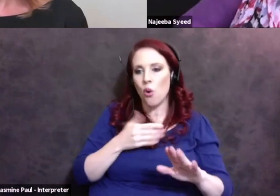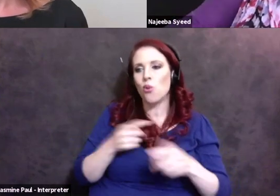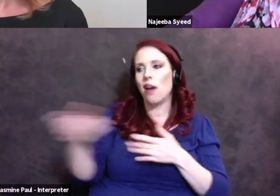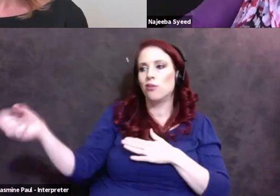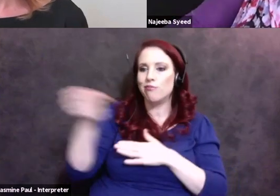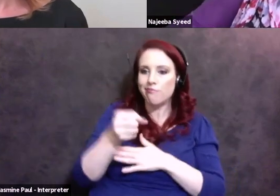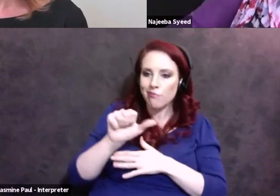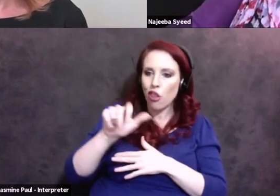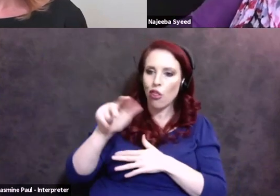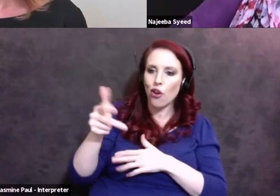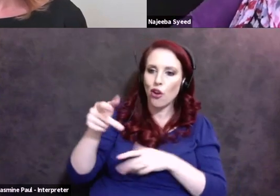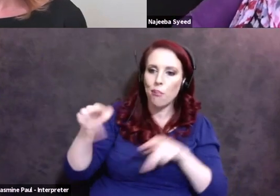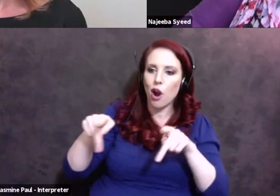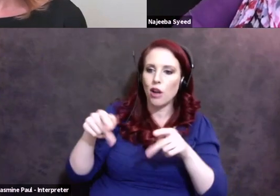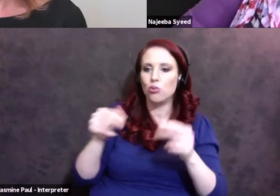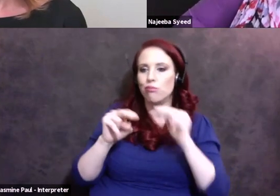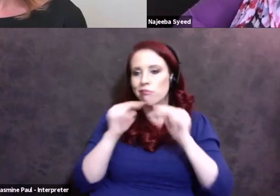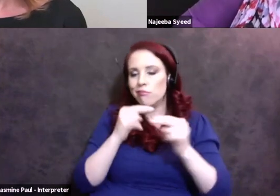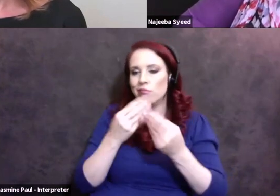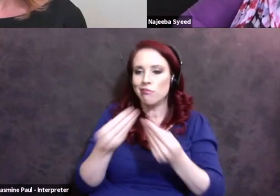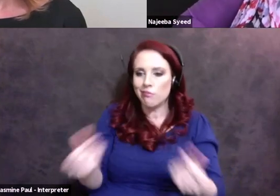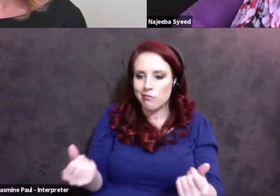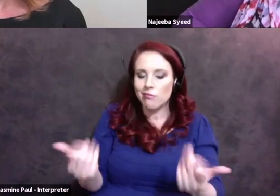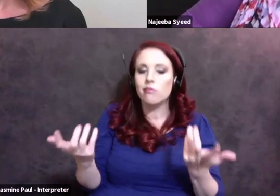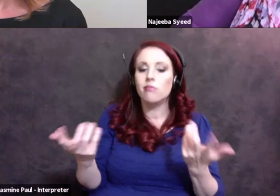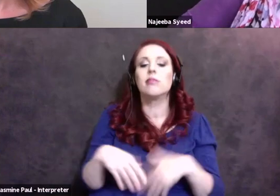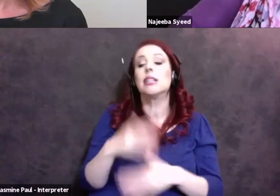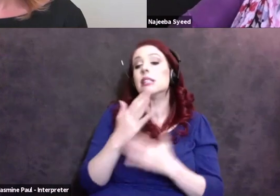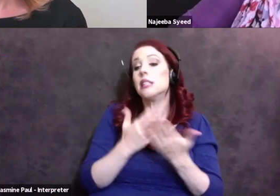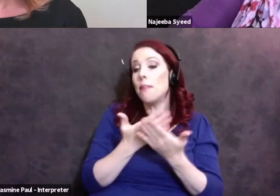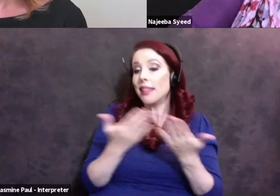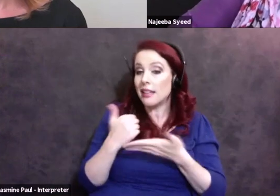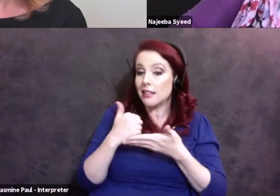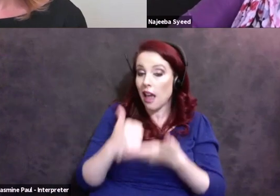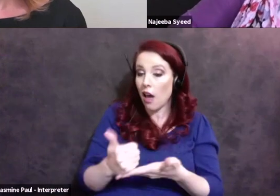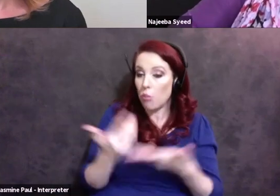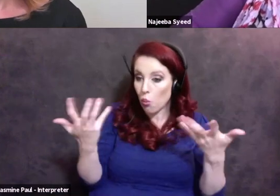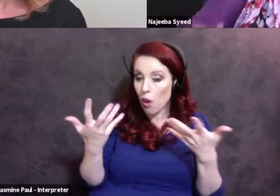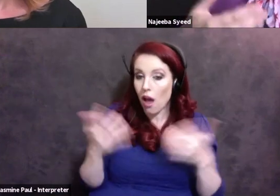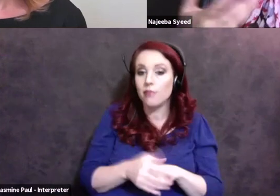Some of the things that are helpful preemptively is we talk about the notion of anti-Muslim